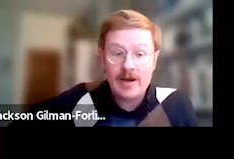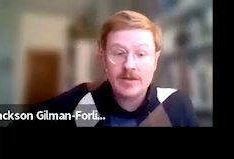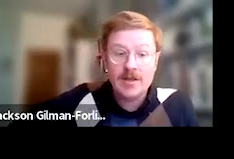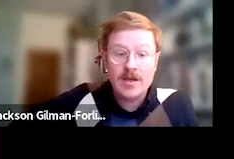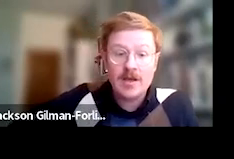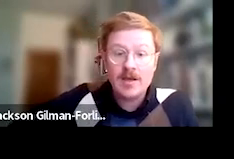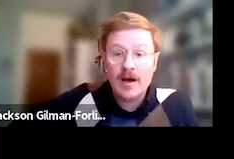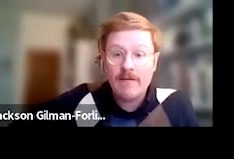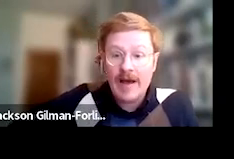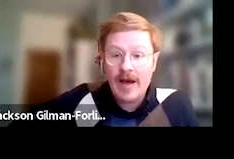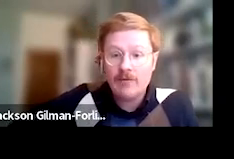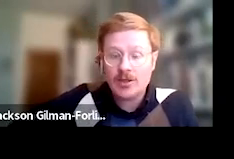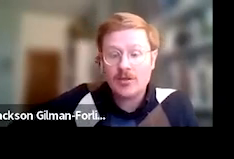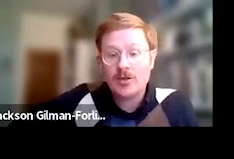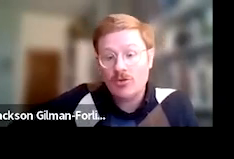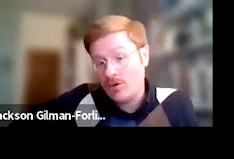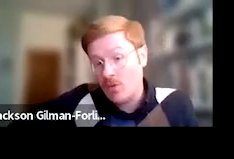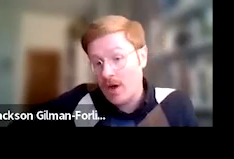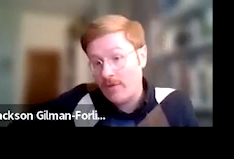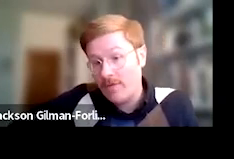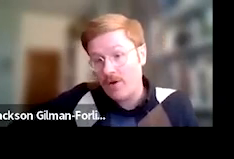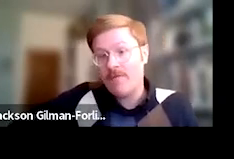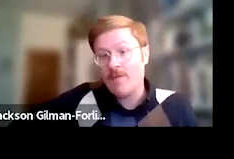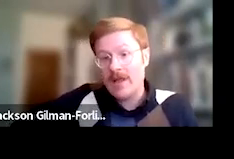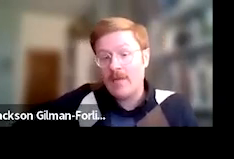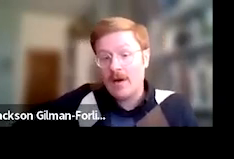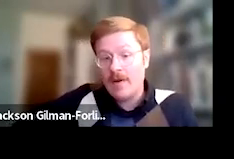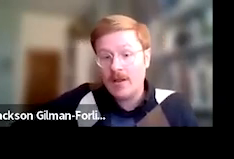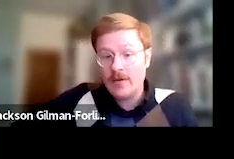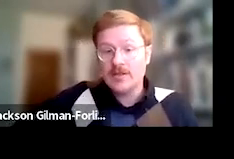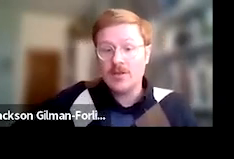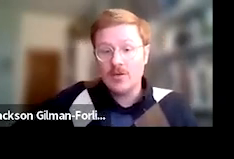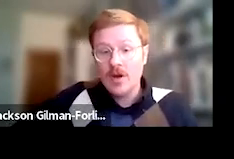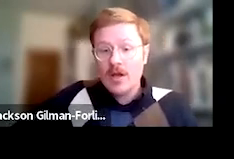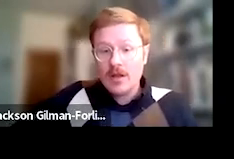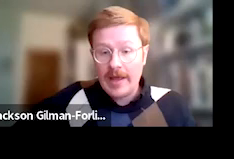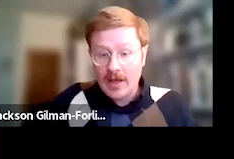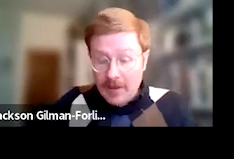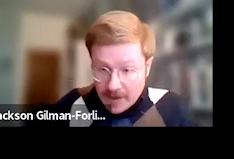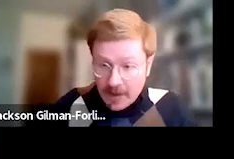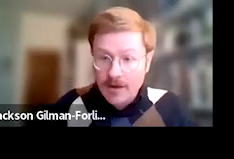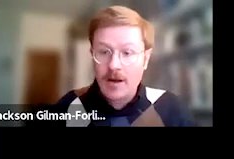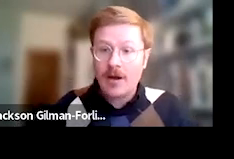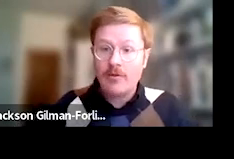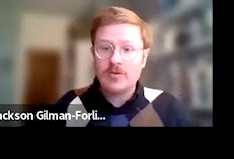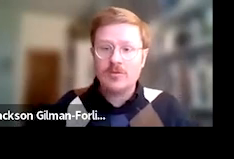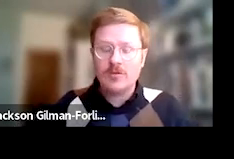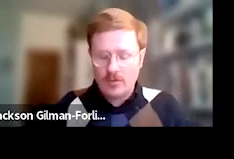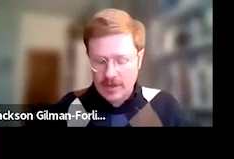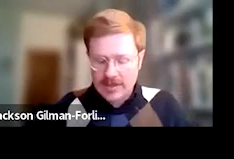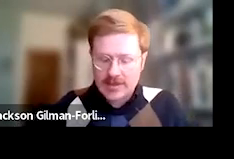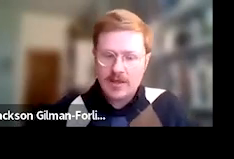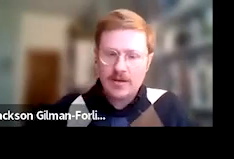has the valve, which controlled water flow from Lake Montebello into Lake Clifton, which existed